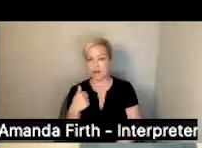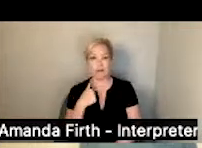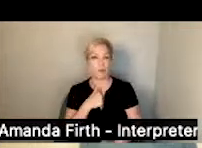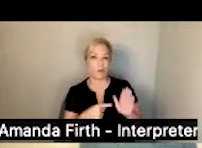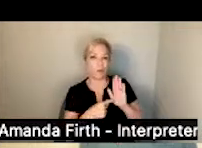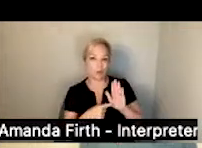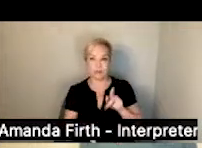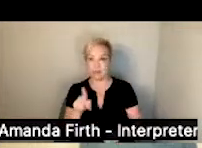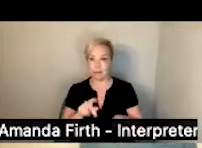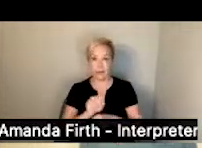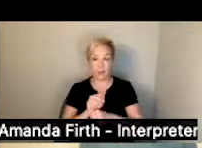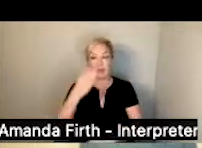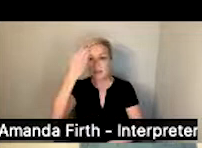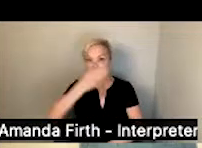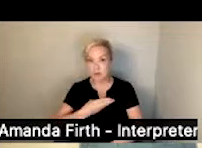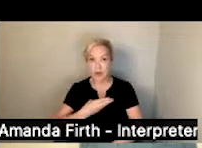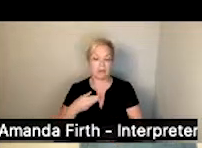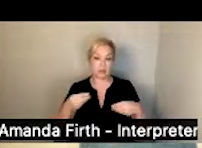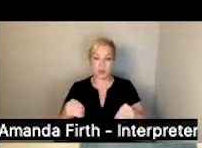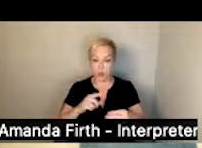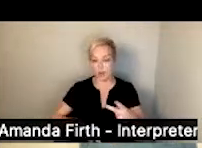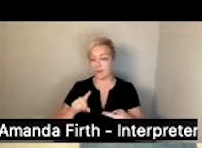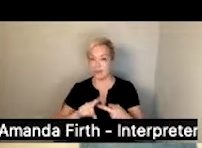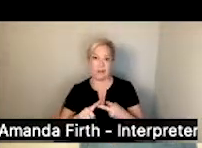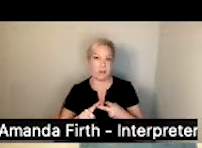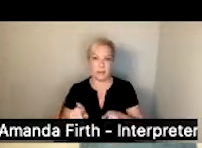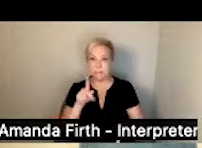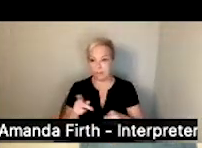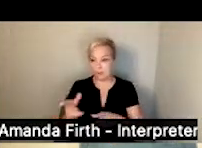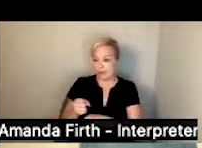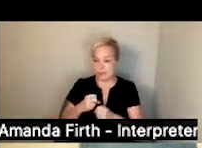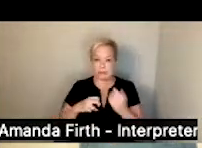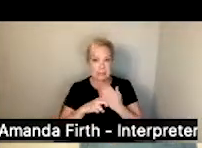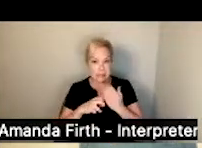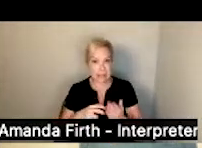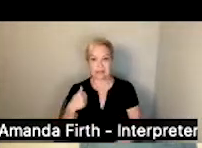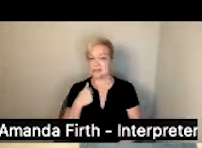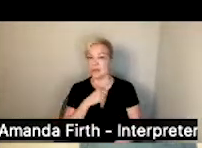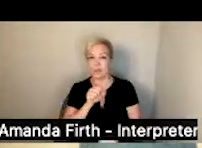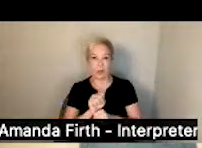and part-time art handlers and registrars. We voted to form a union in January 2019,